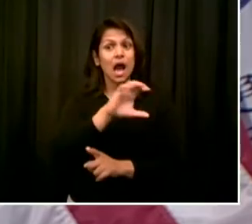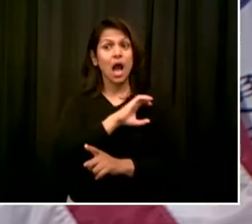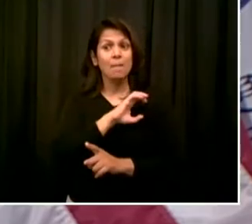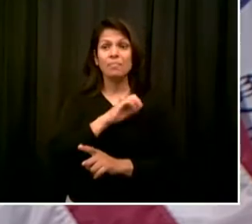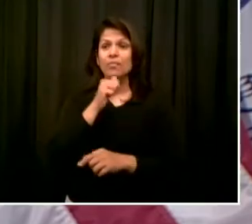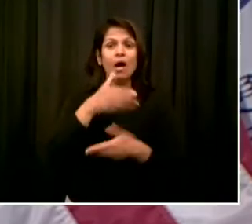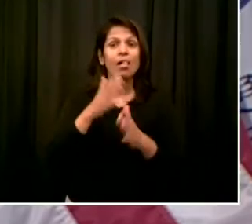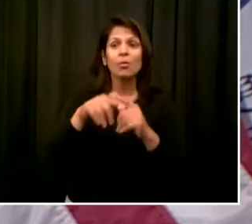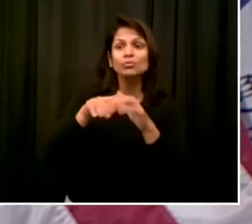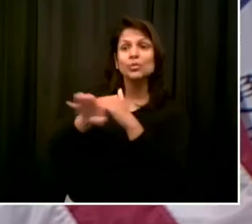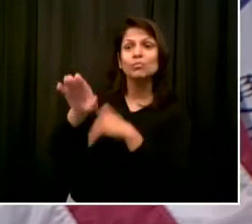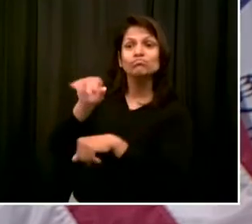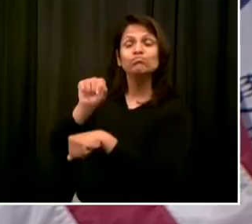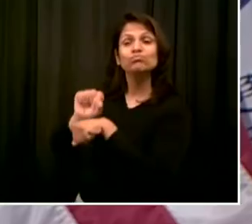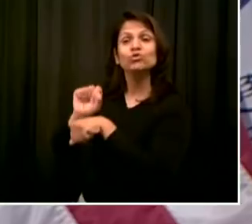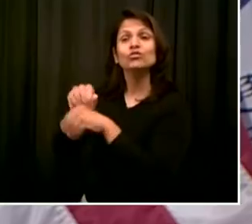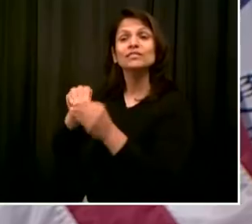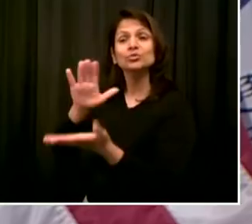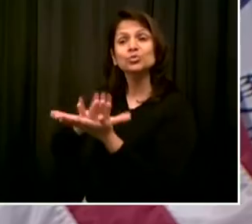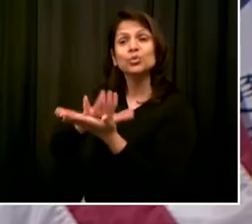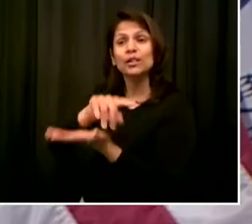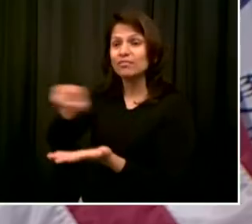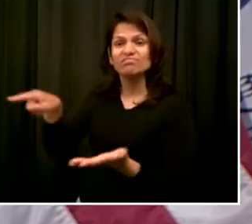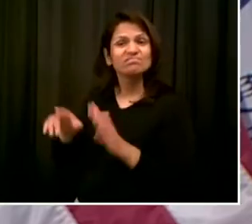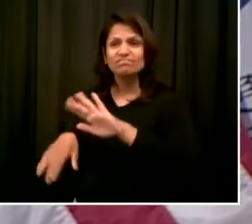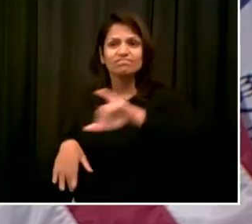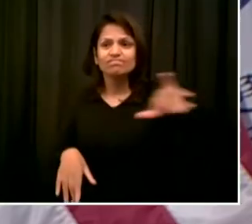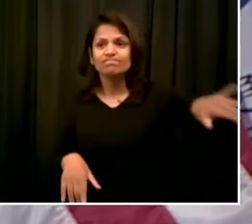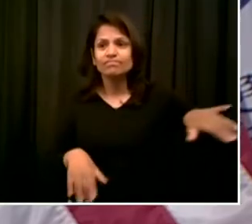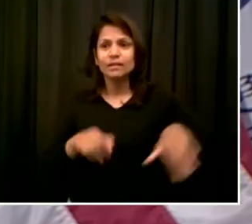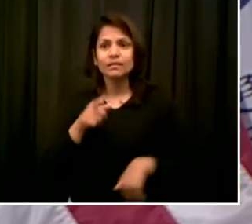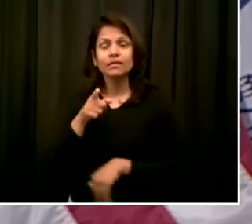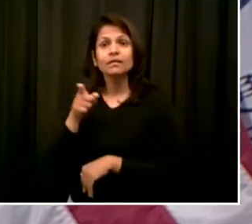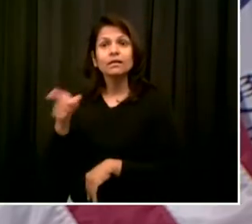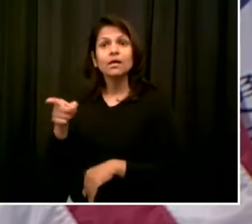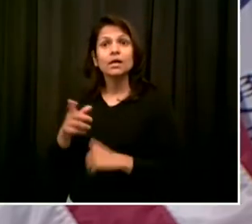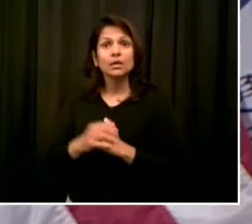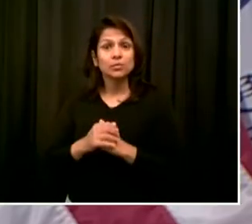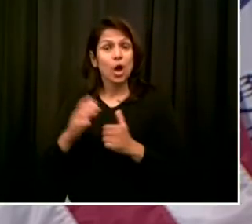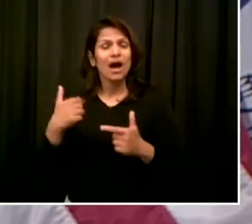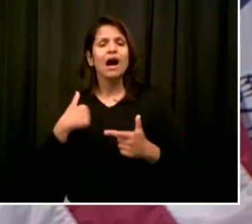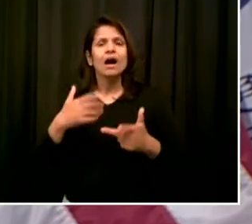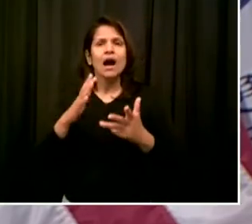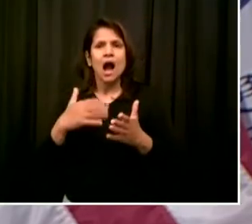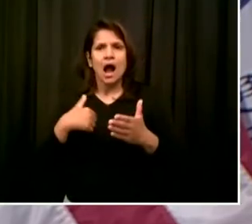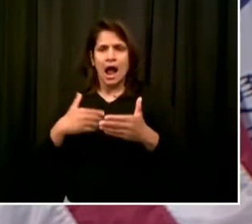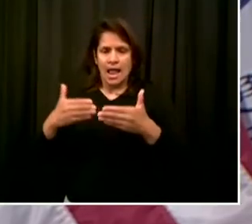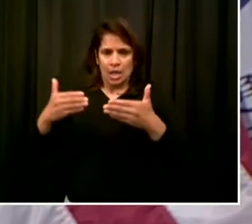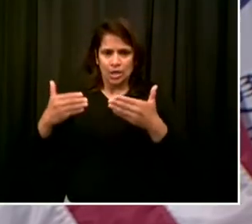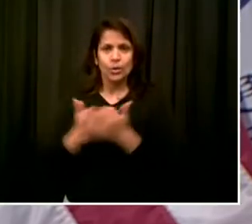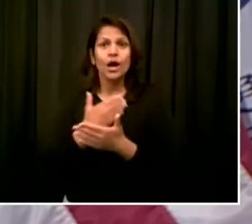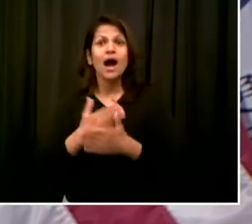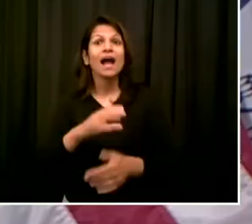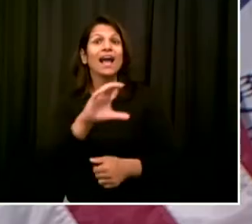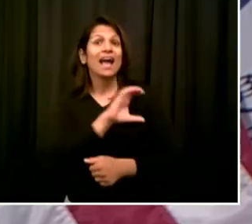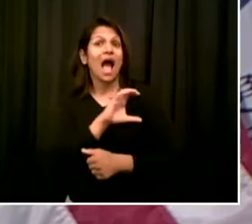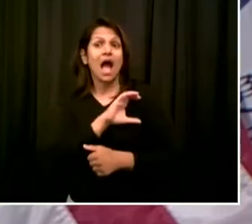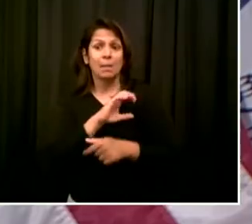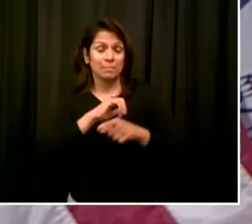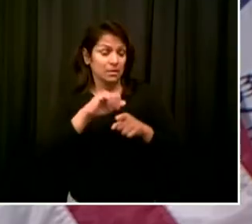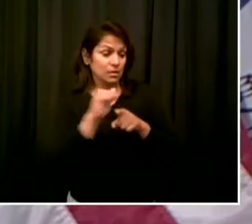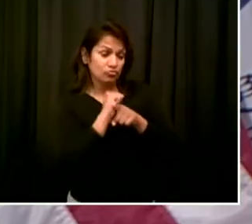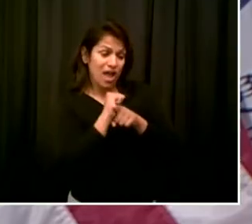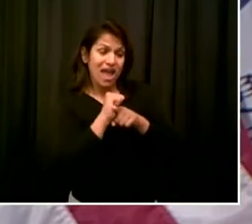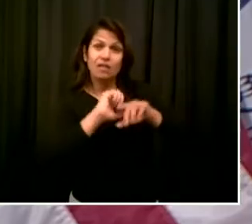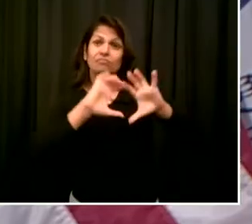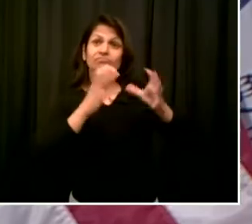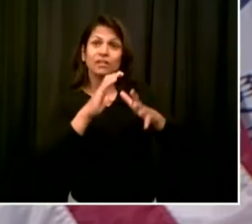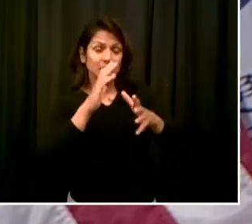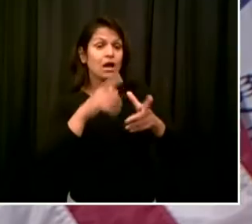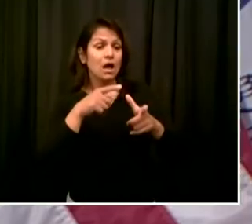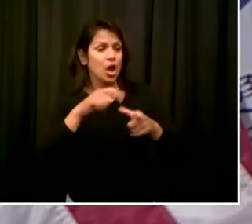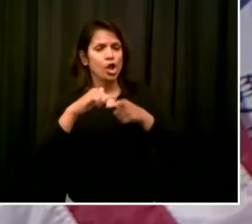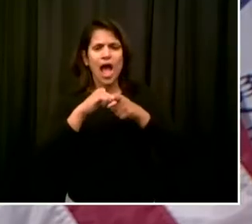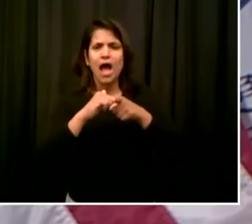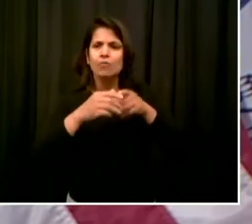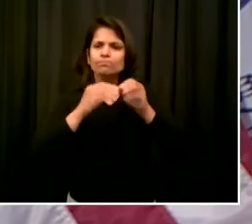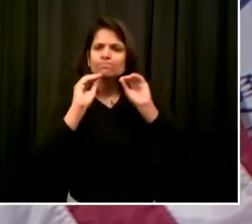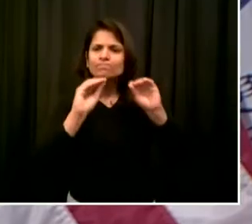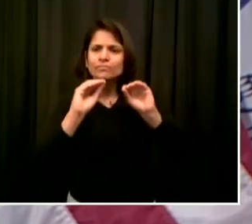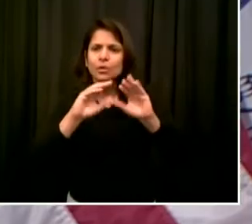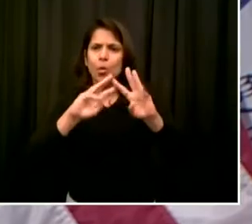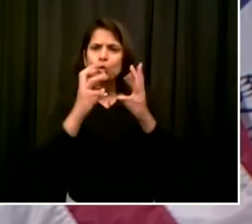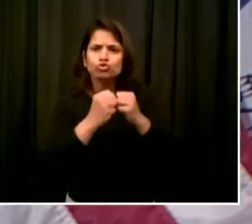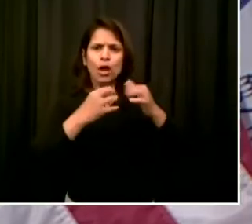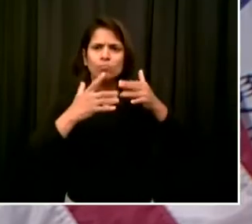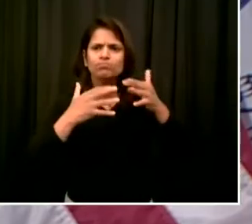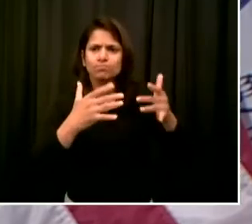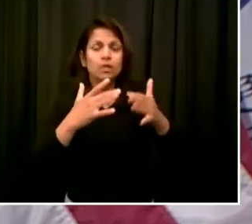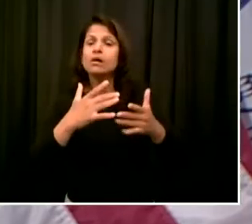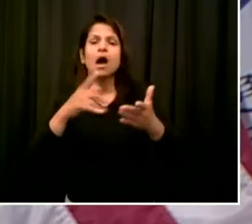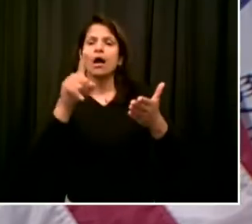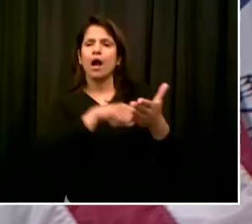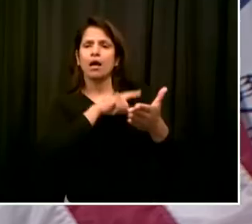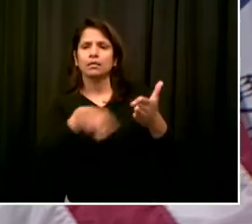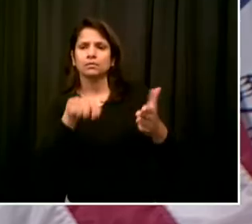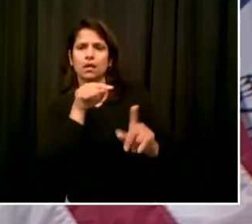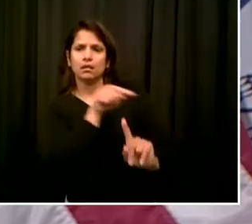OUTREACH OUT OF THE NYPD AND